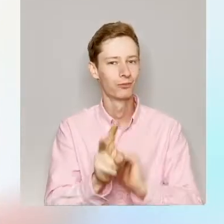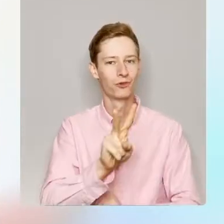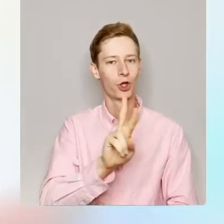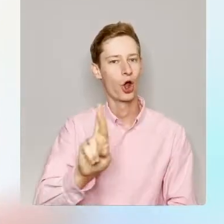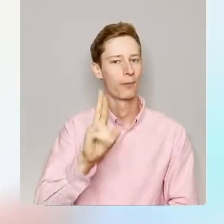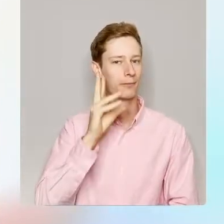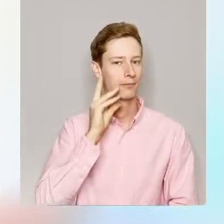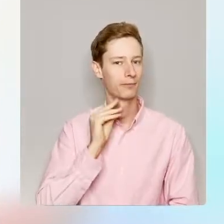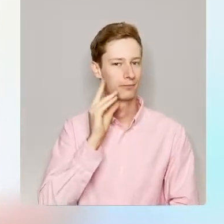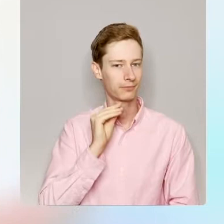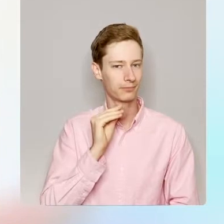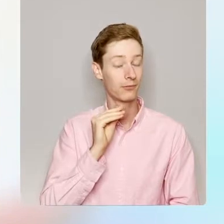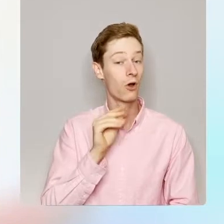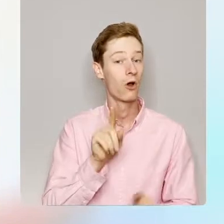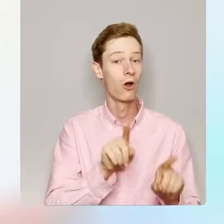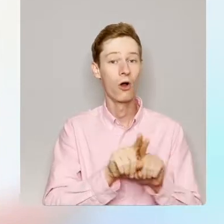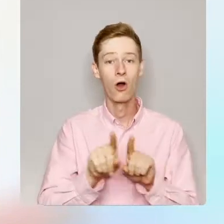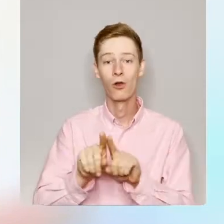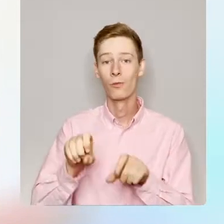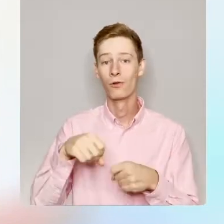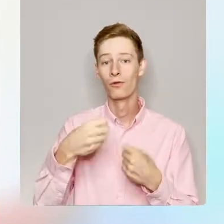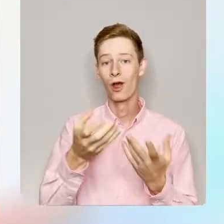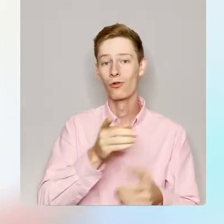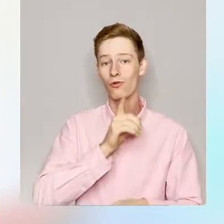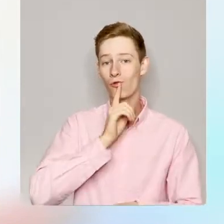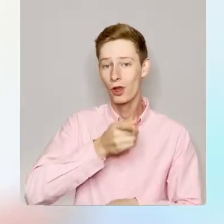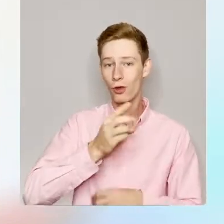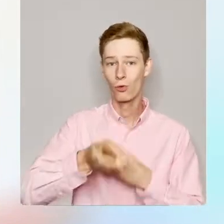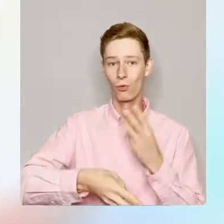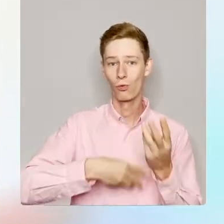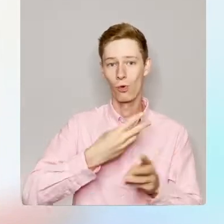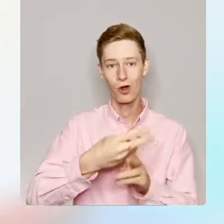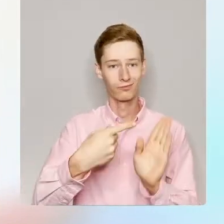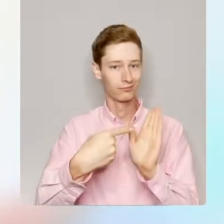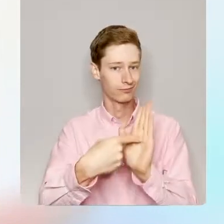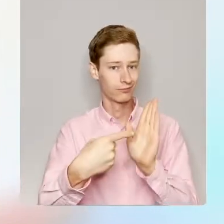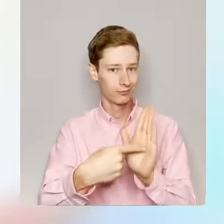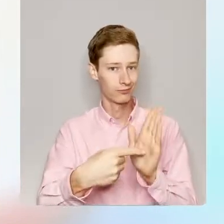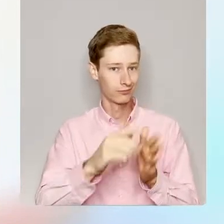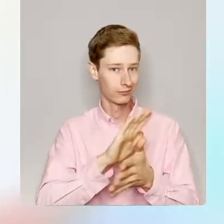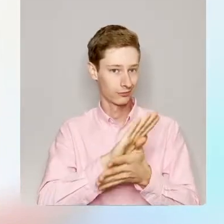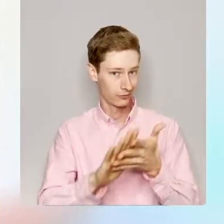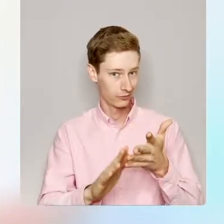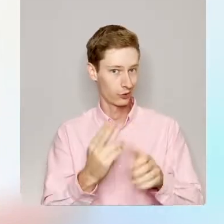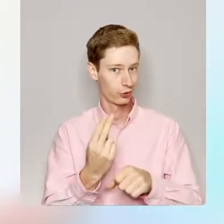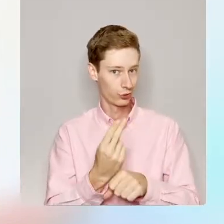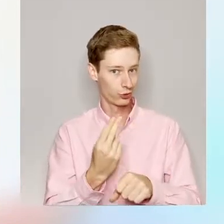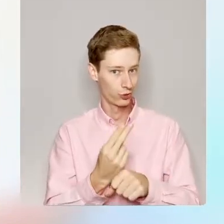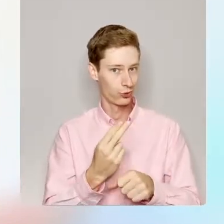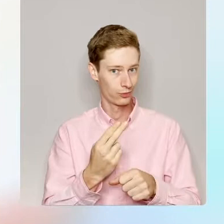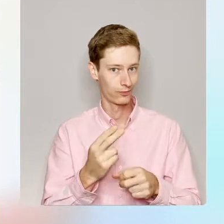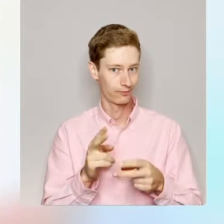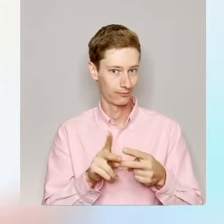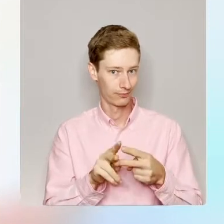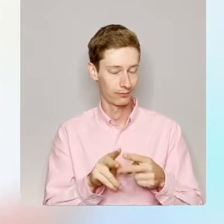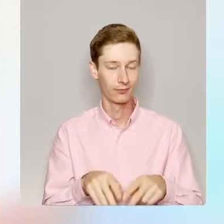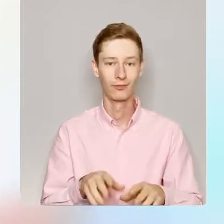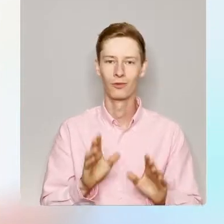We'll also provide real world examples of these features in action. Finally, we'll show you how easy it is